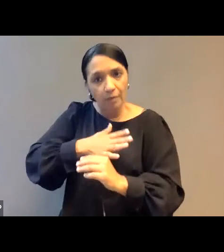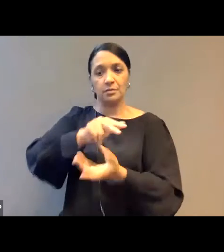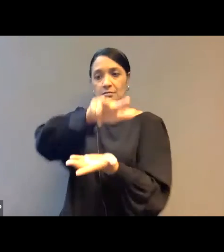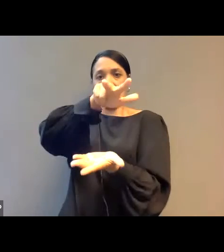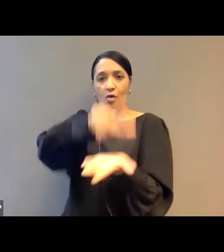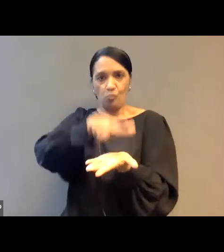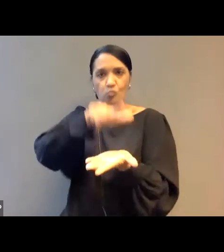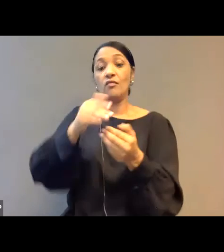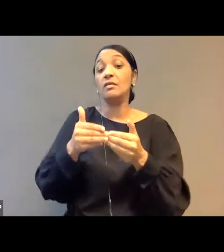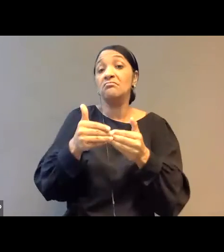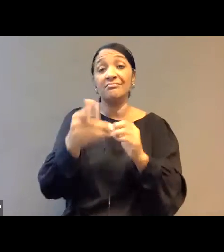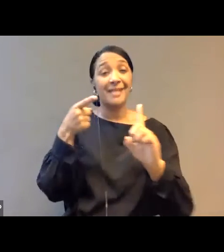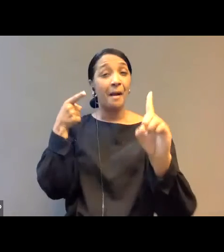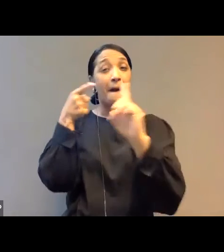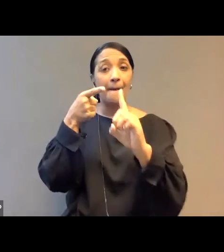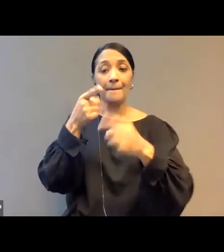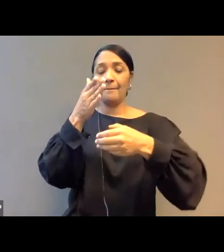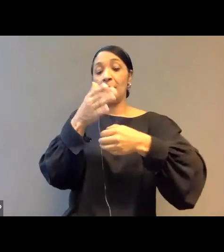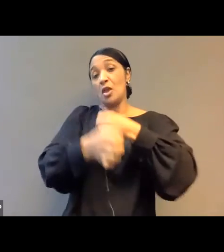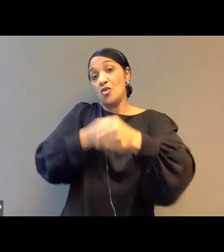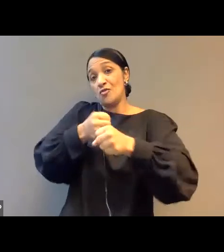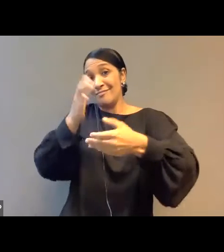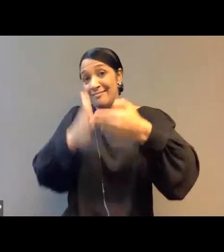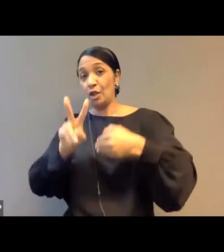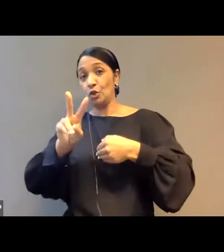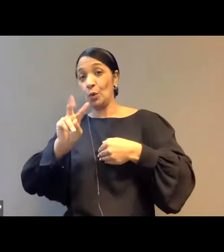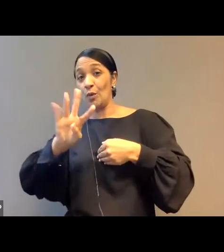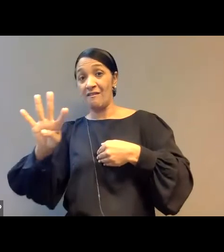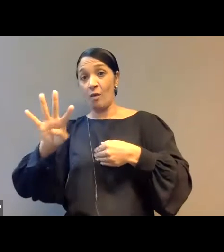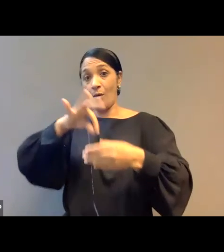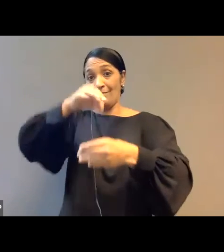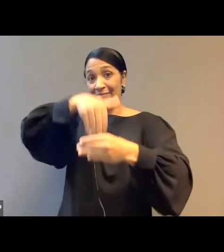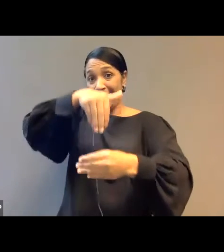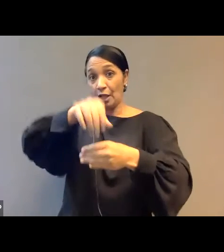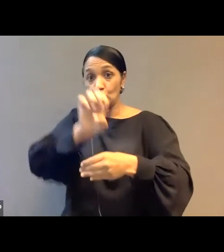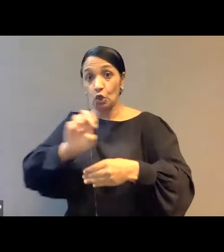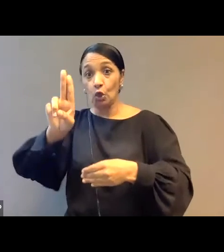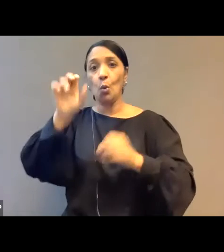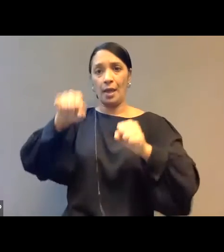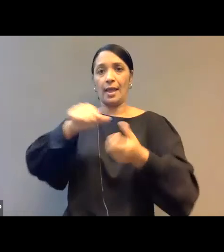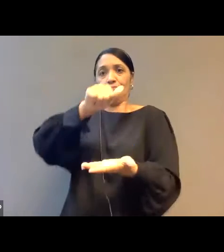by the European elections so we get the publication in the Official Journal.